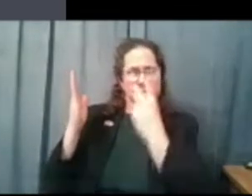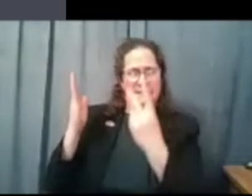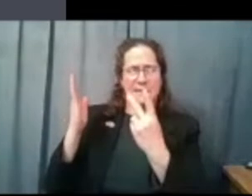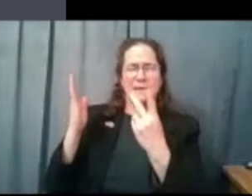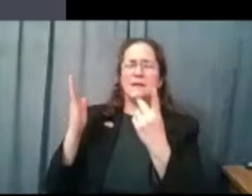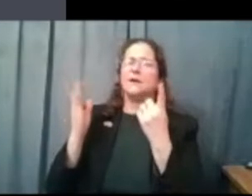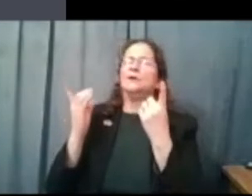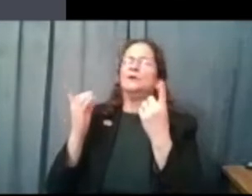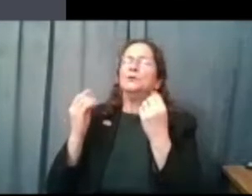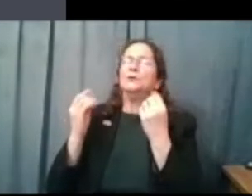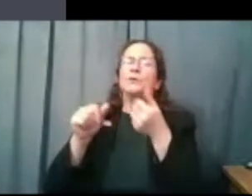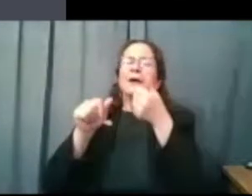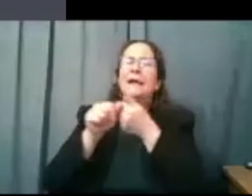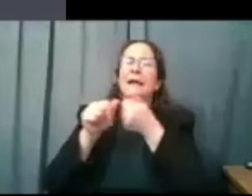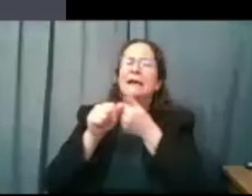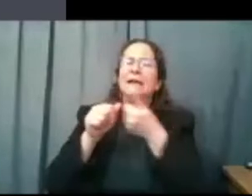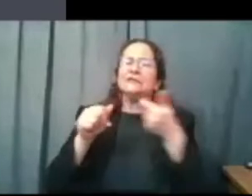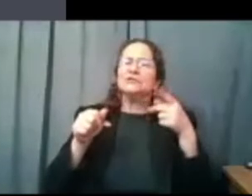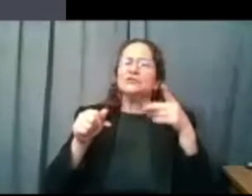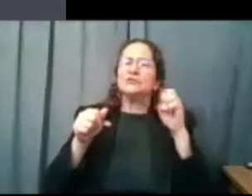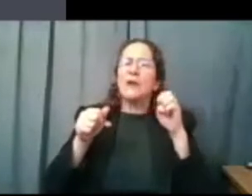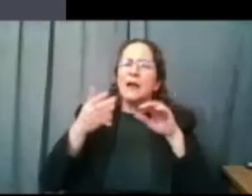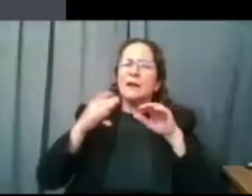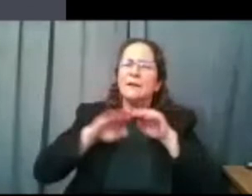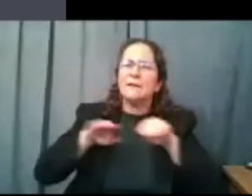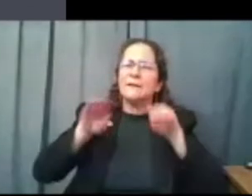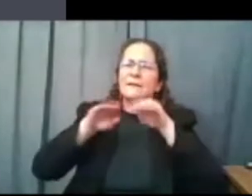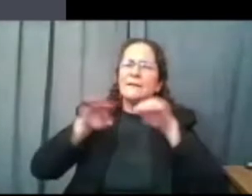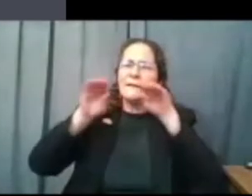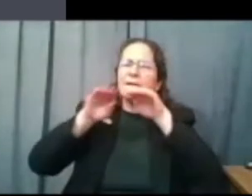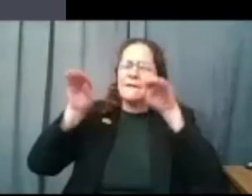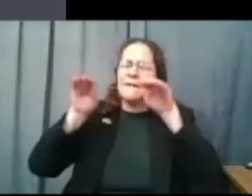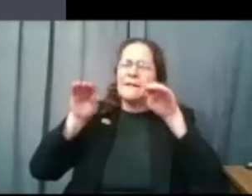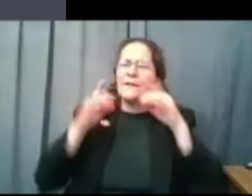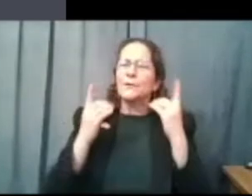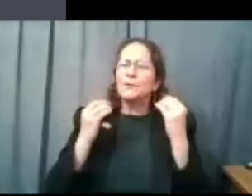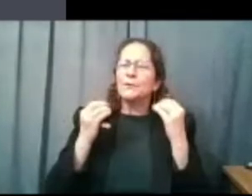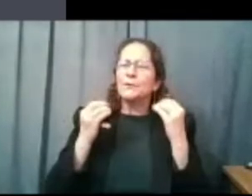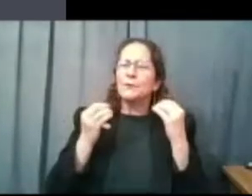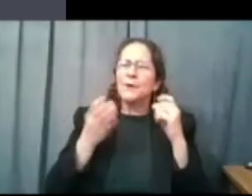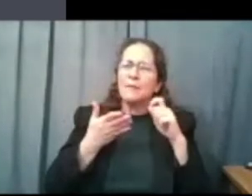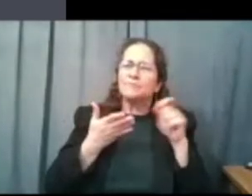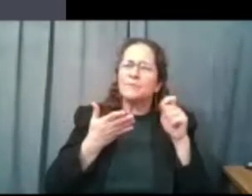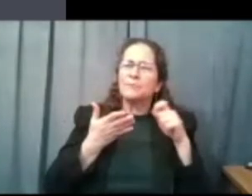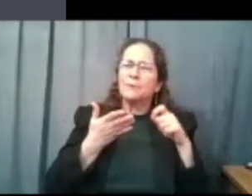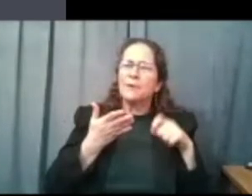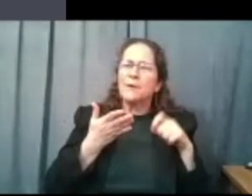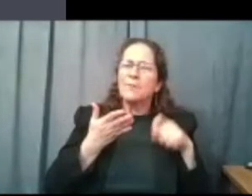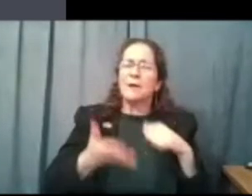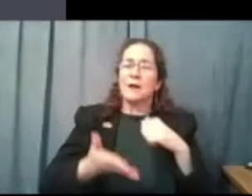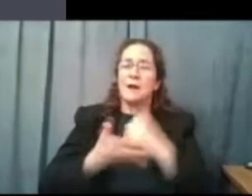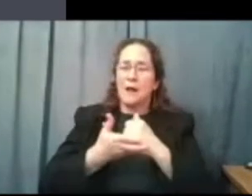in each area at each grade level of things that you can consider to help build students